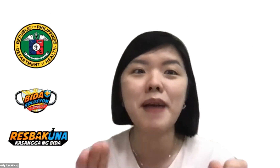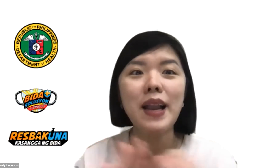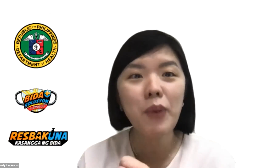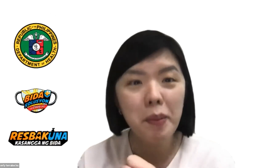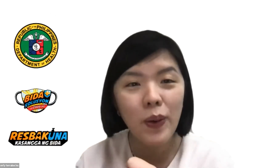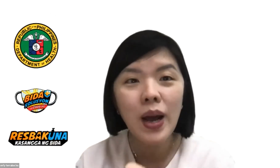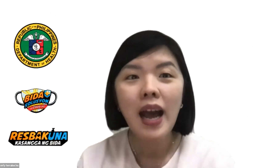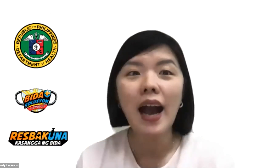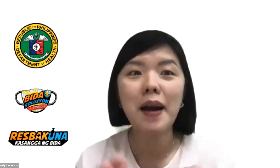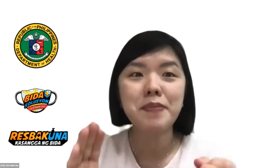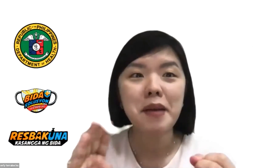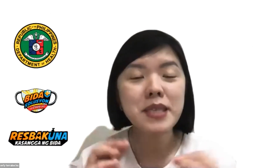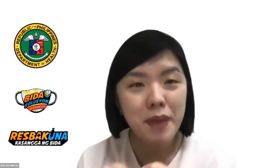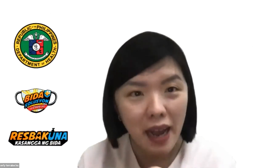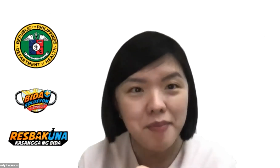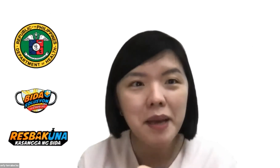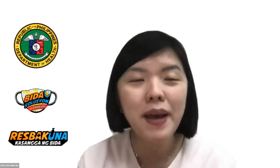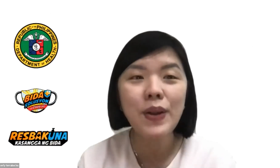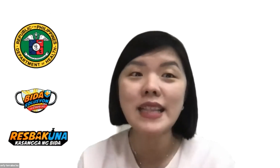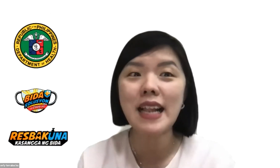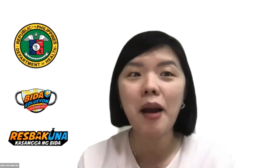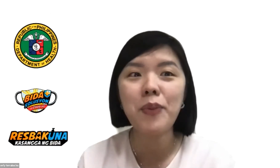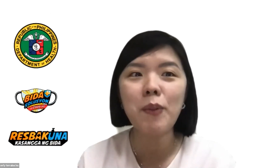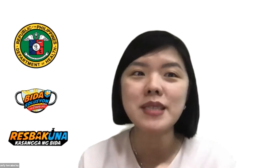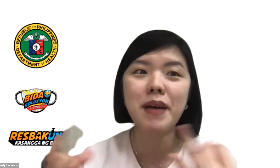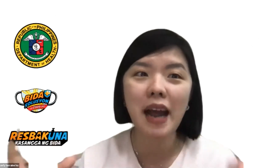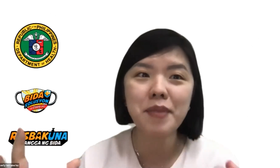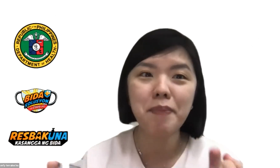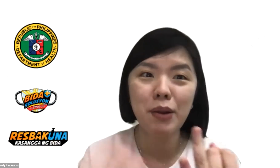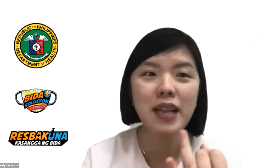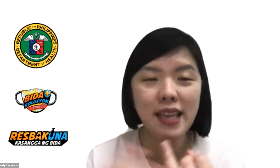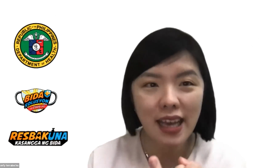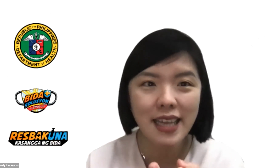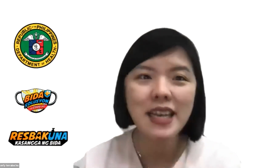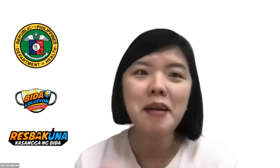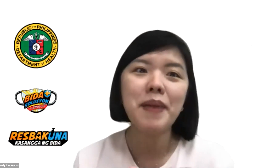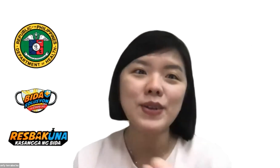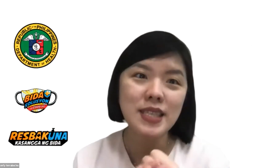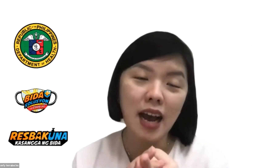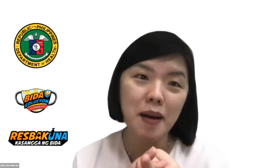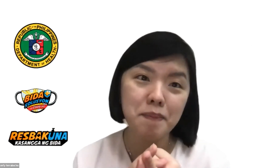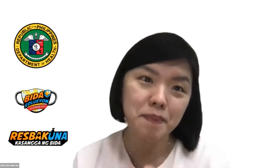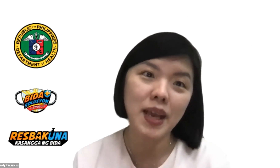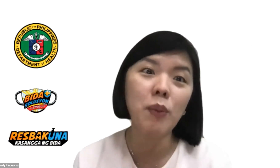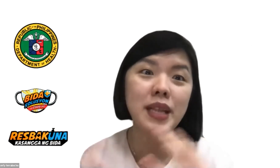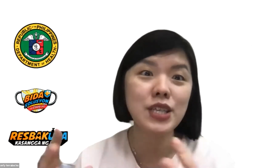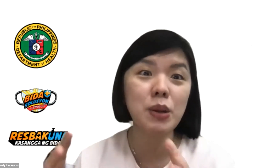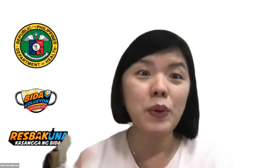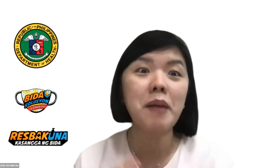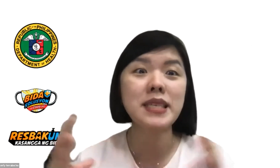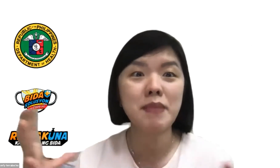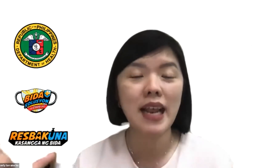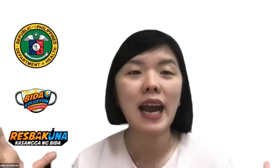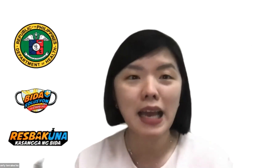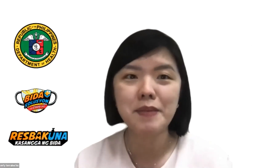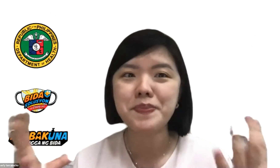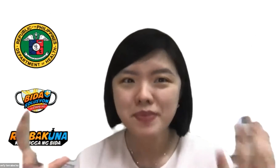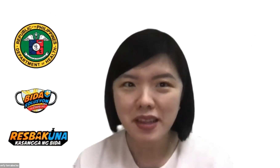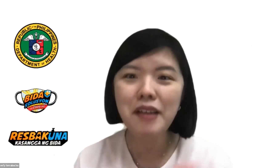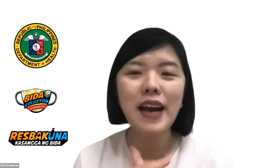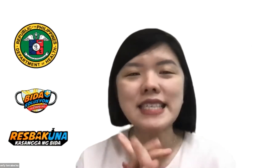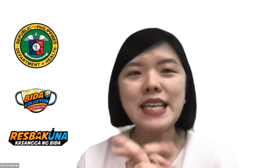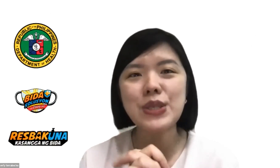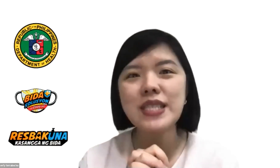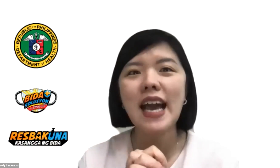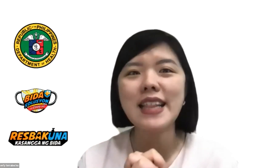Second, it means more and smaller ones but with the combination of big vaccination sites.